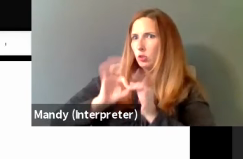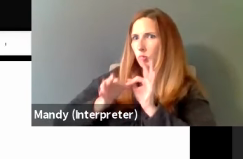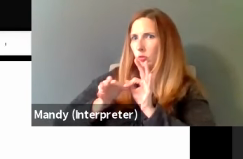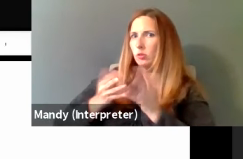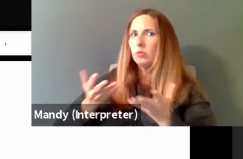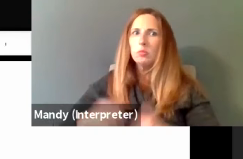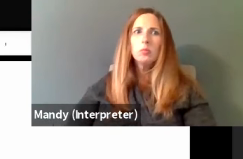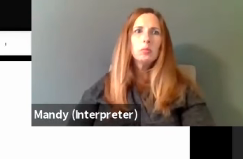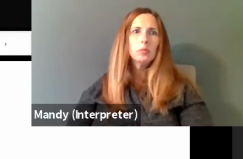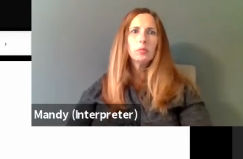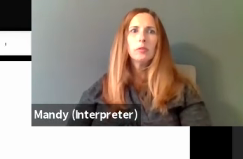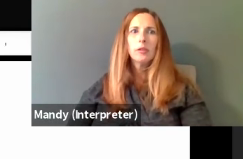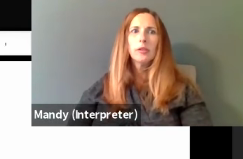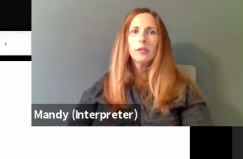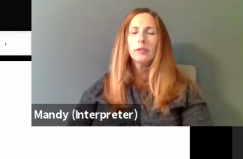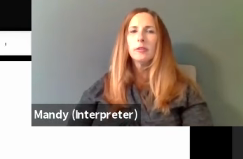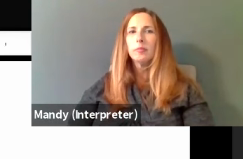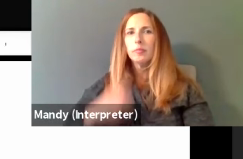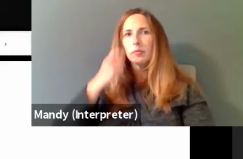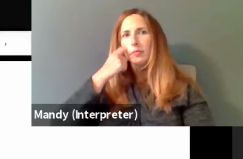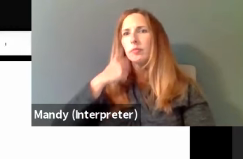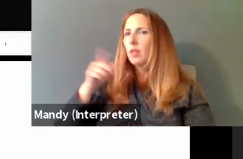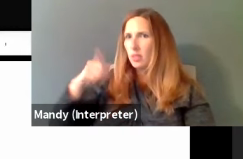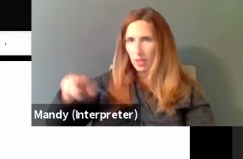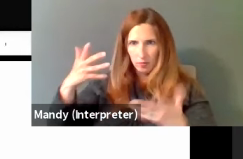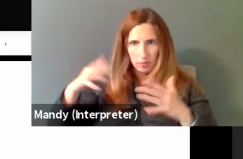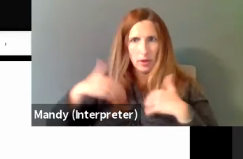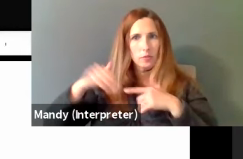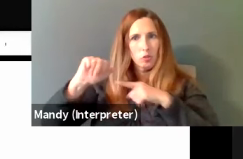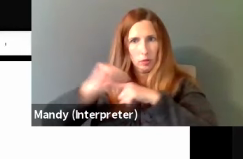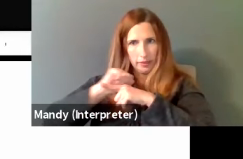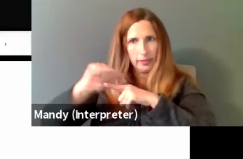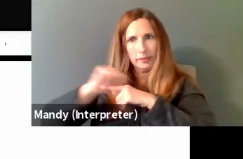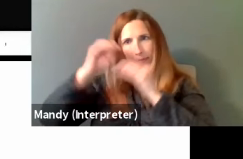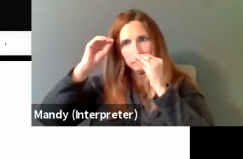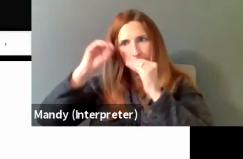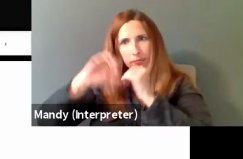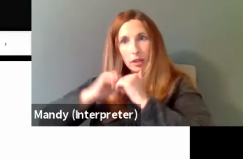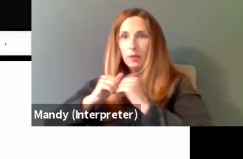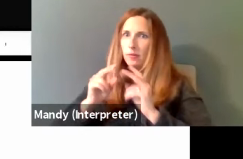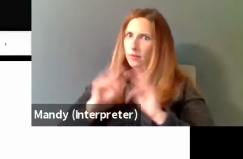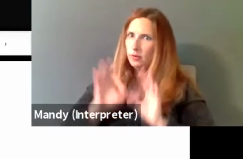They actually received some training around that, which is very important. Those of you who work with interpreters know